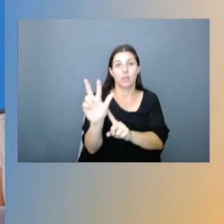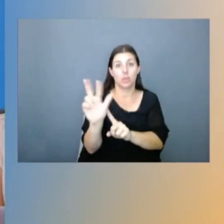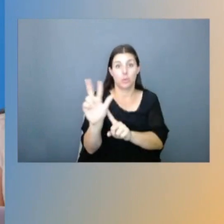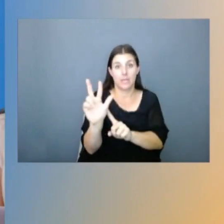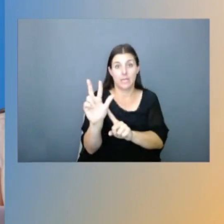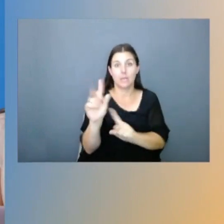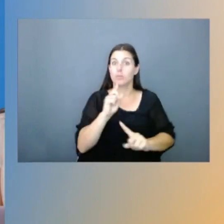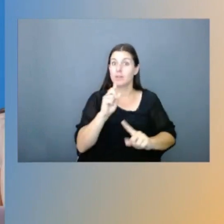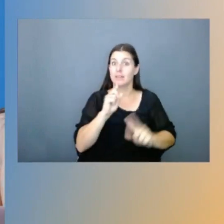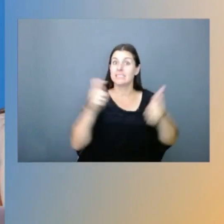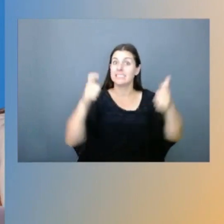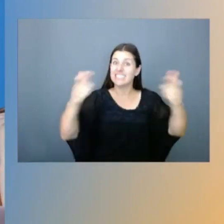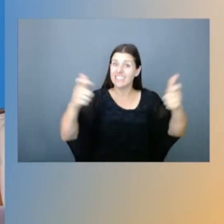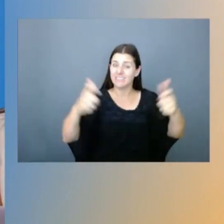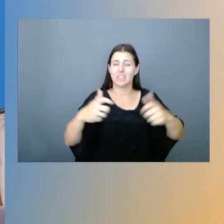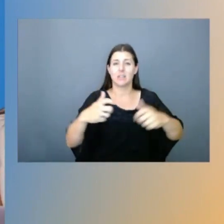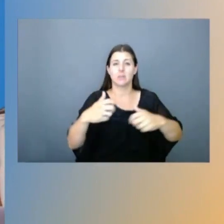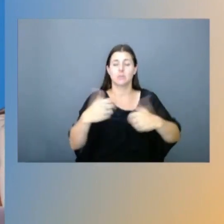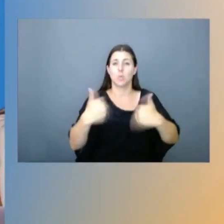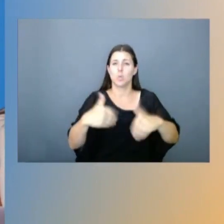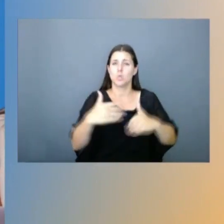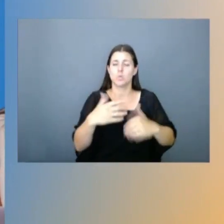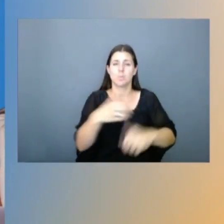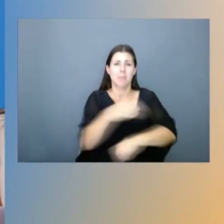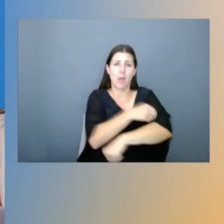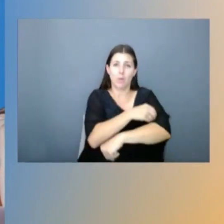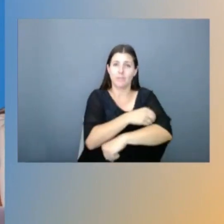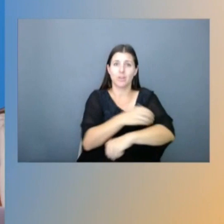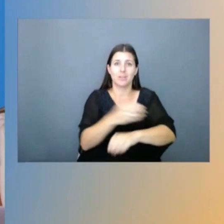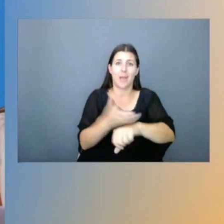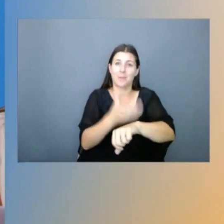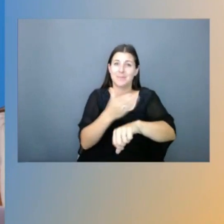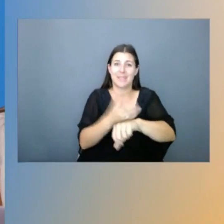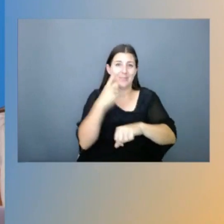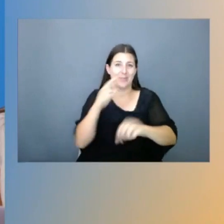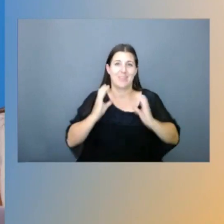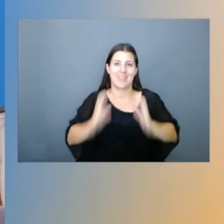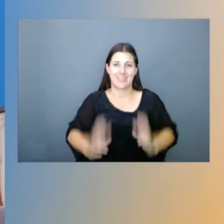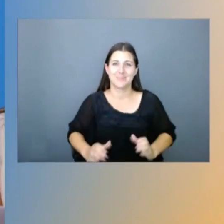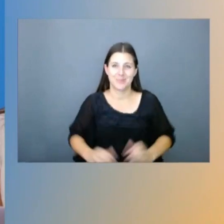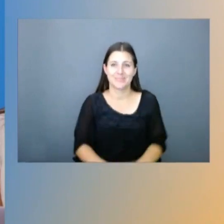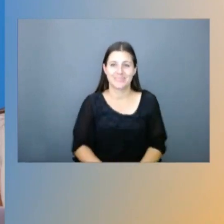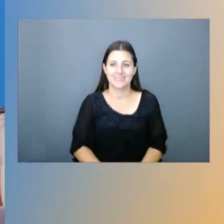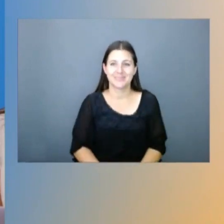powerful updates here for our customers. We launched three generations of Graviton